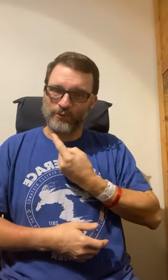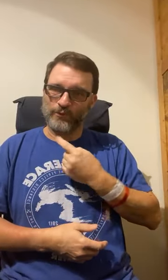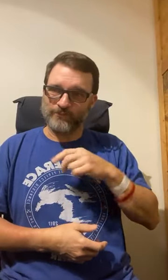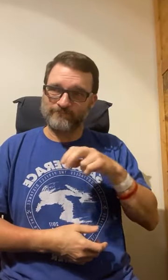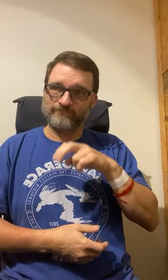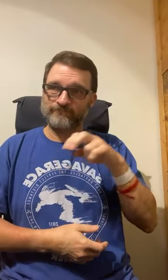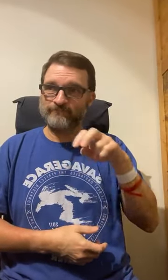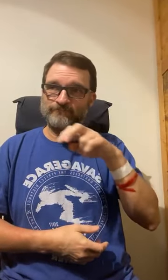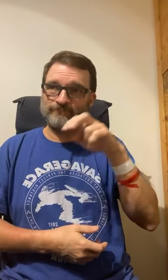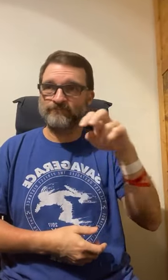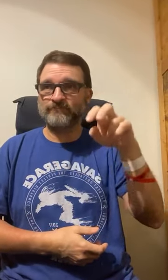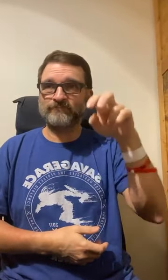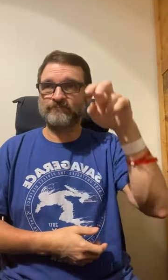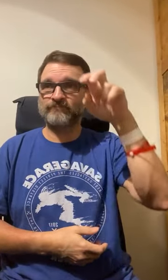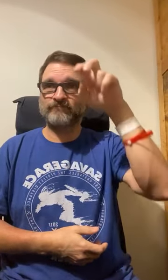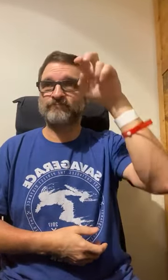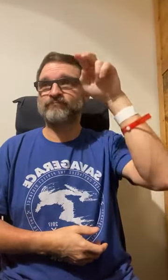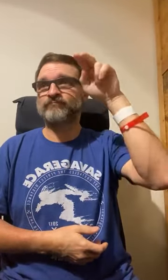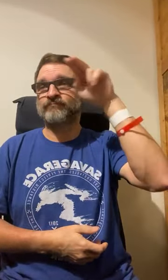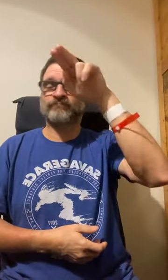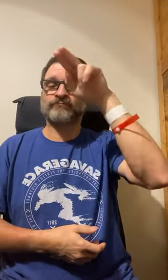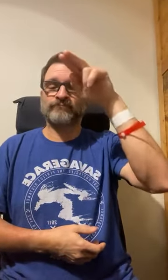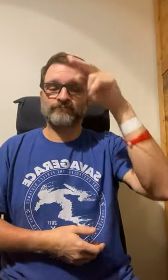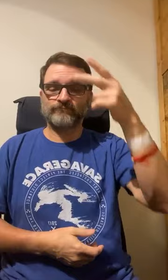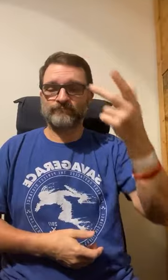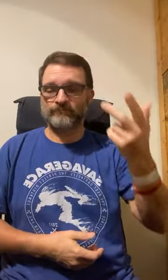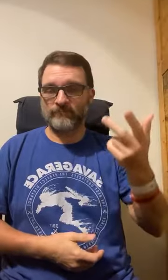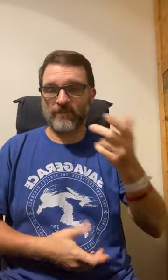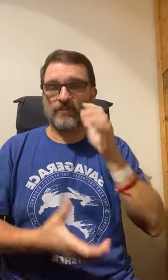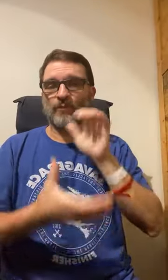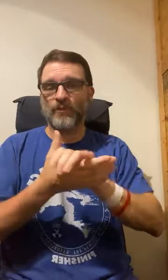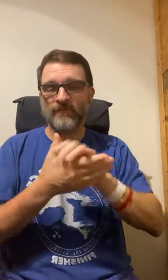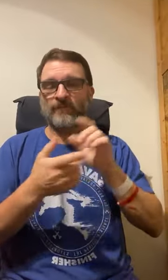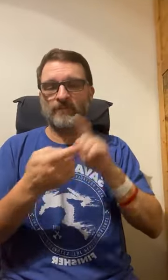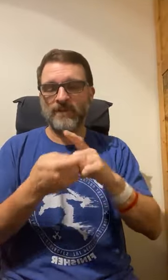I was alone through all that transition.